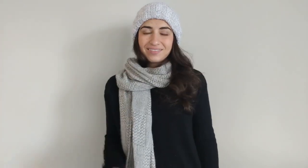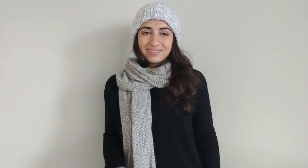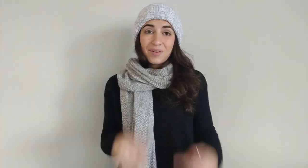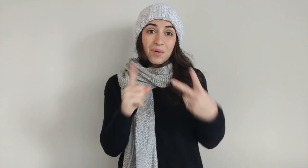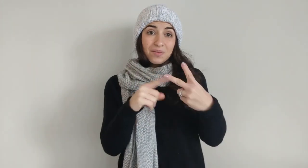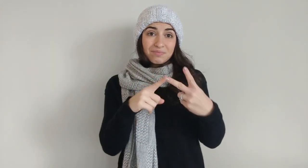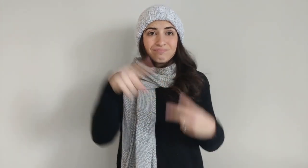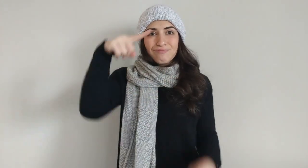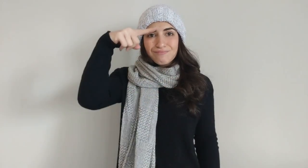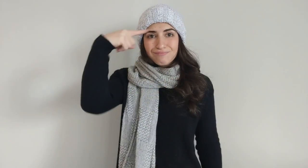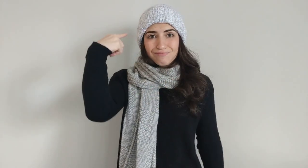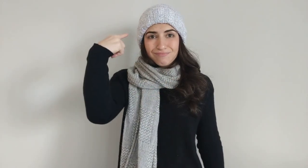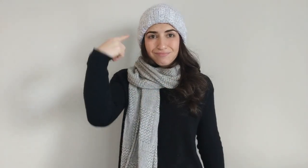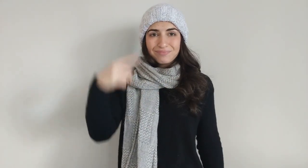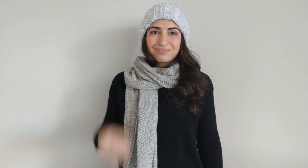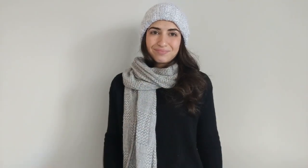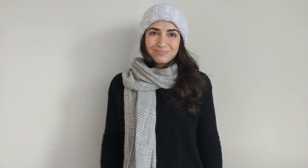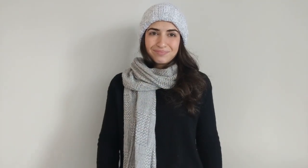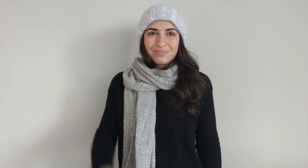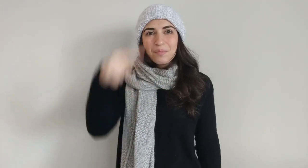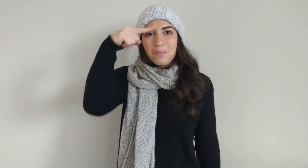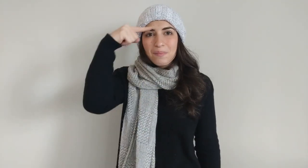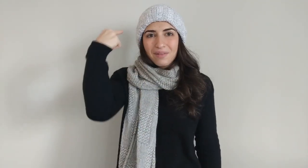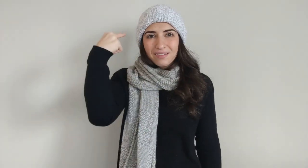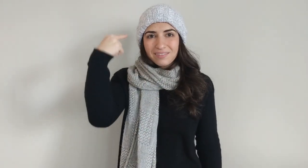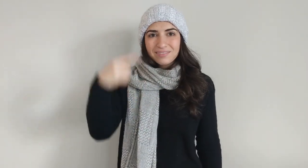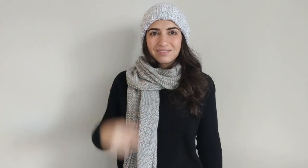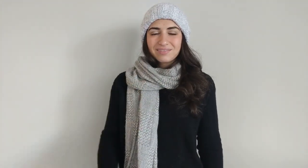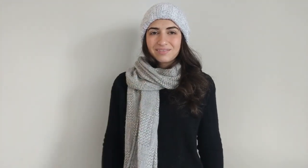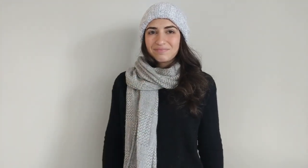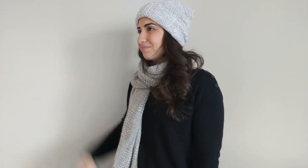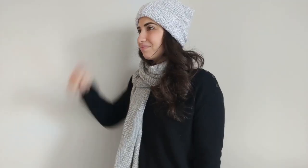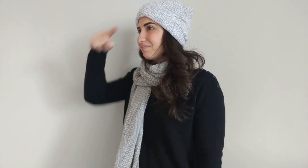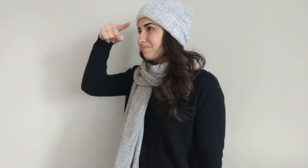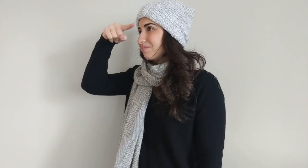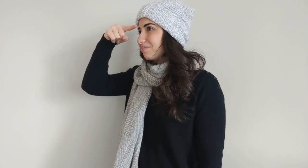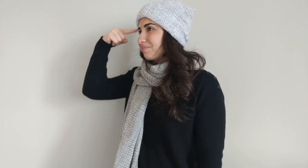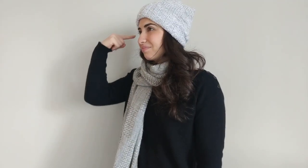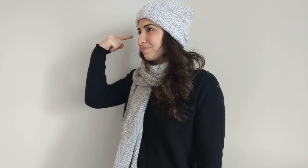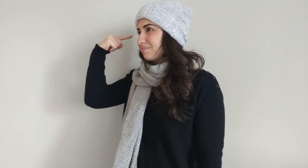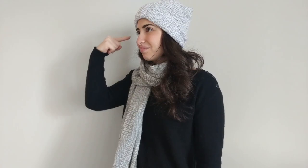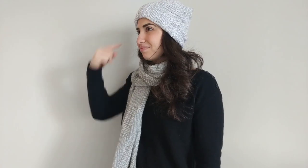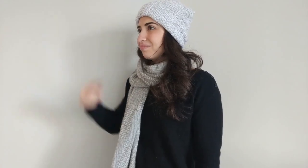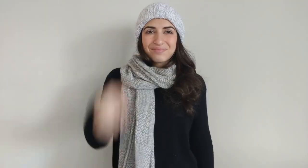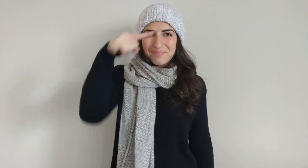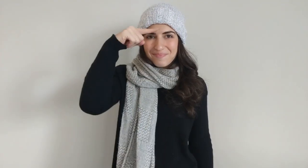Or like this: BLACK. The finger twists back.